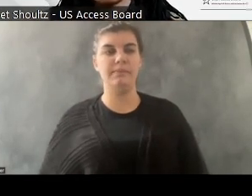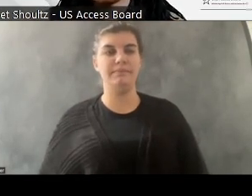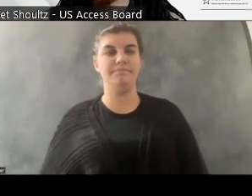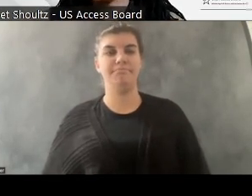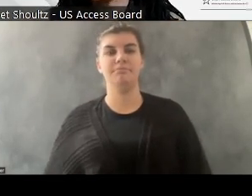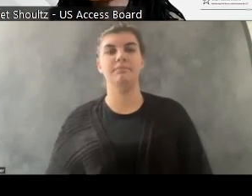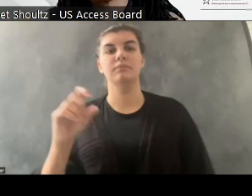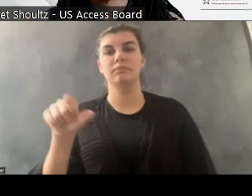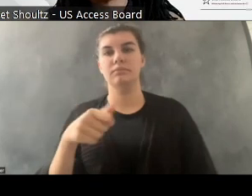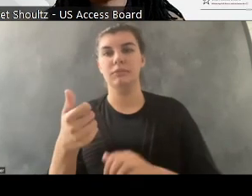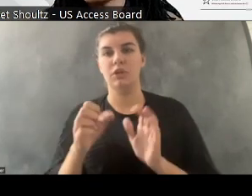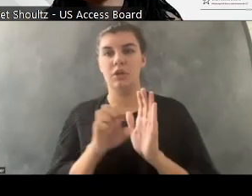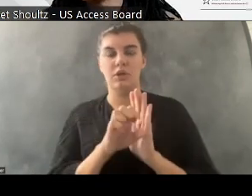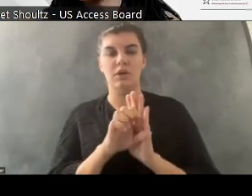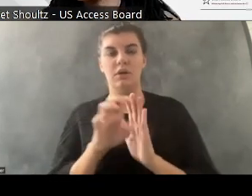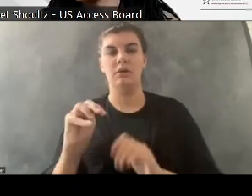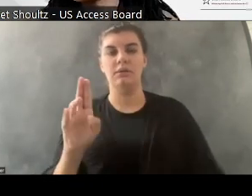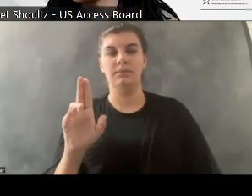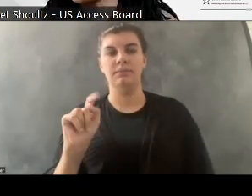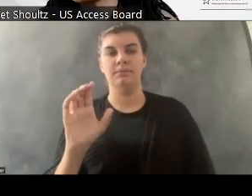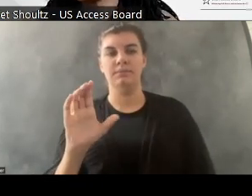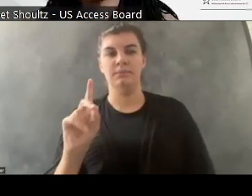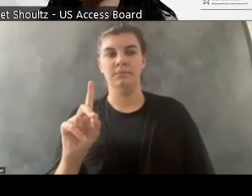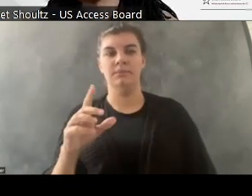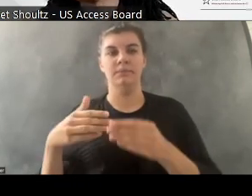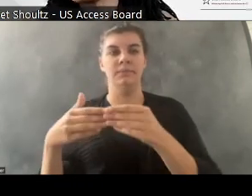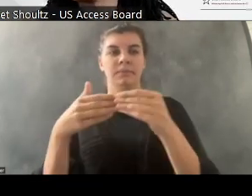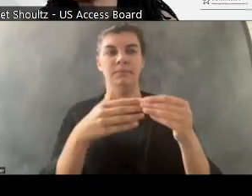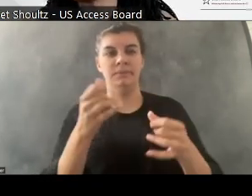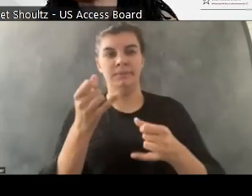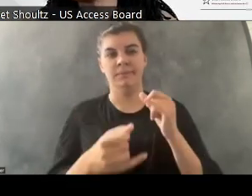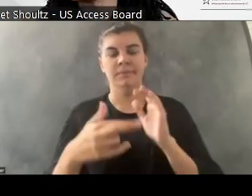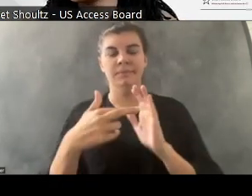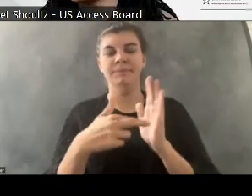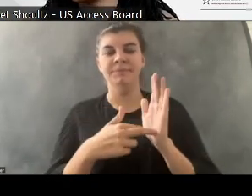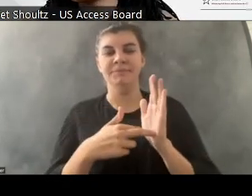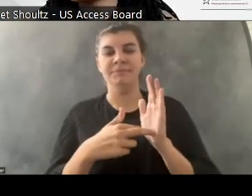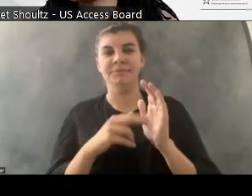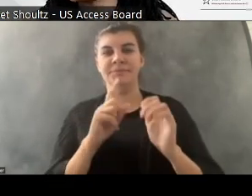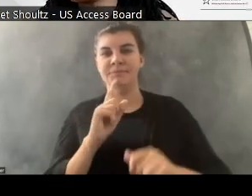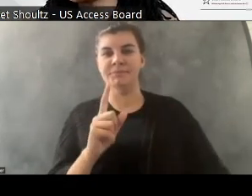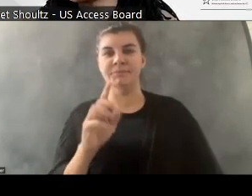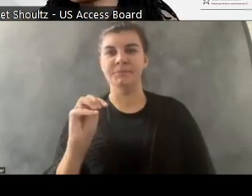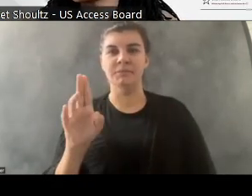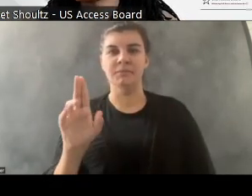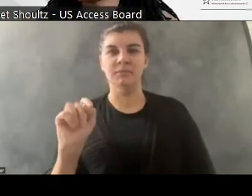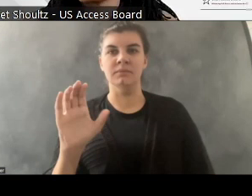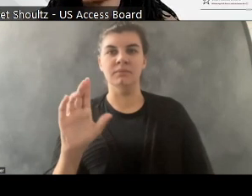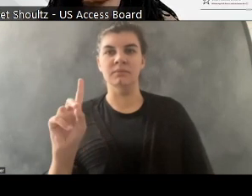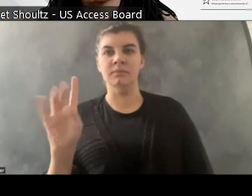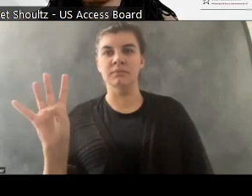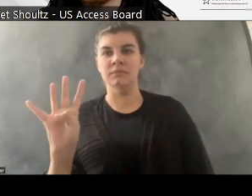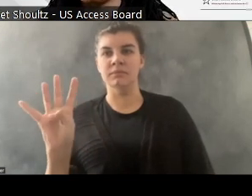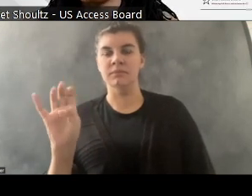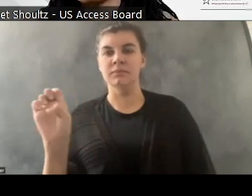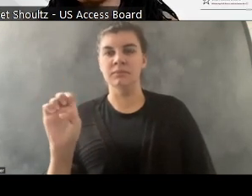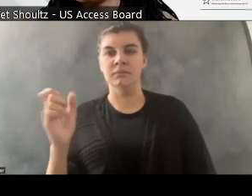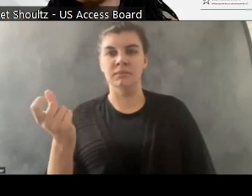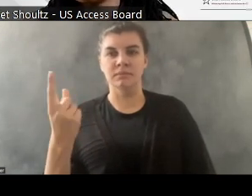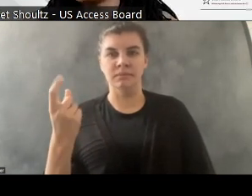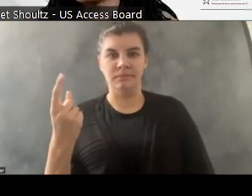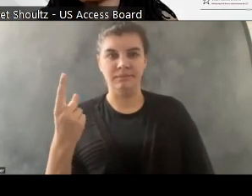Another example of MUTCD guidance in the final rule is MUTCD 4E.11 which